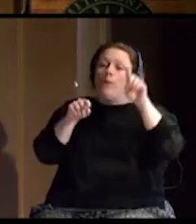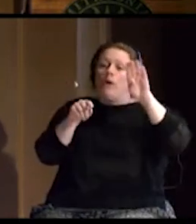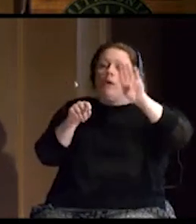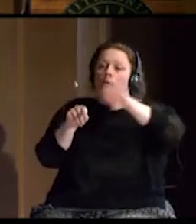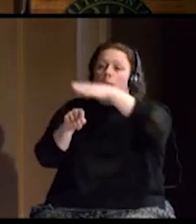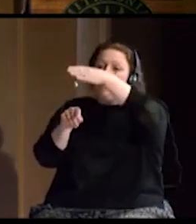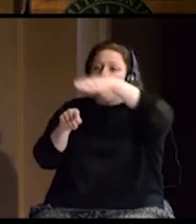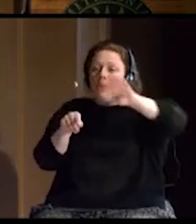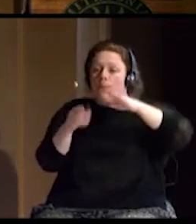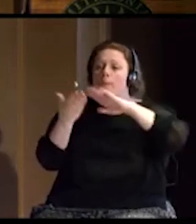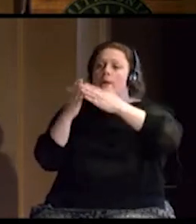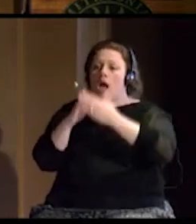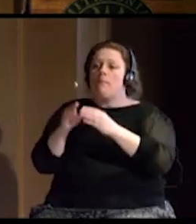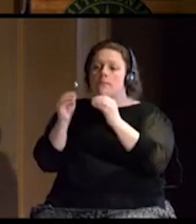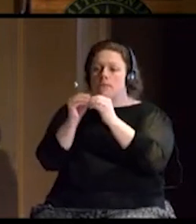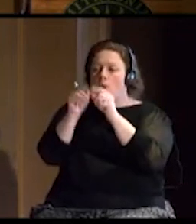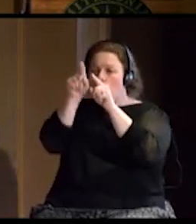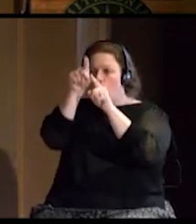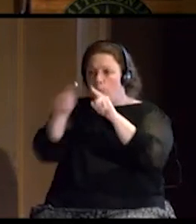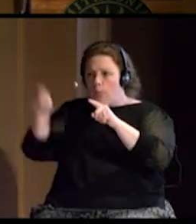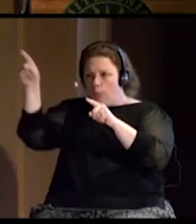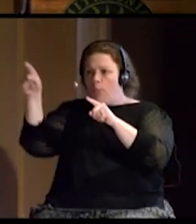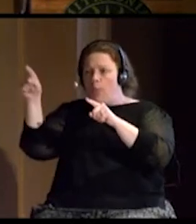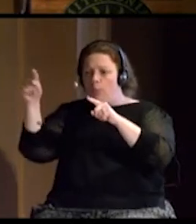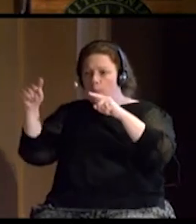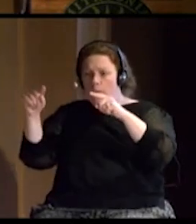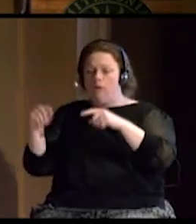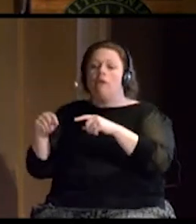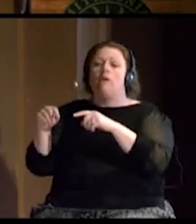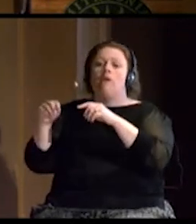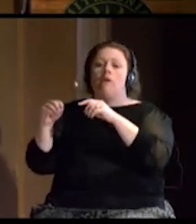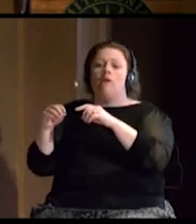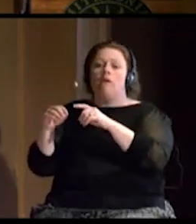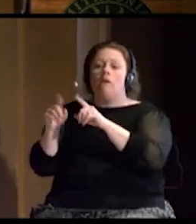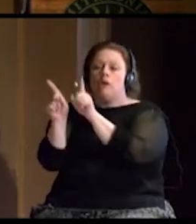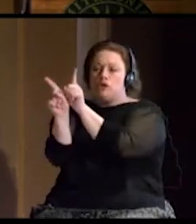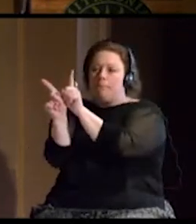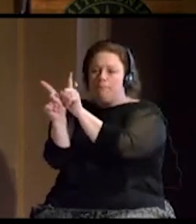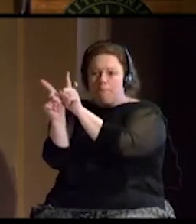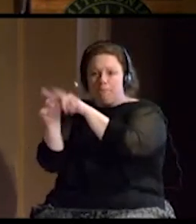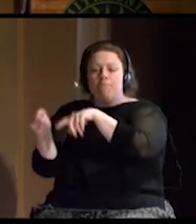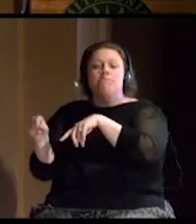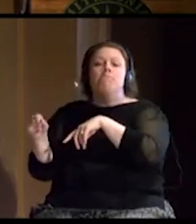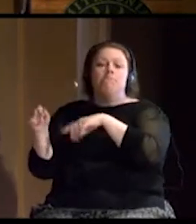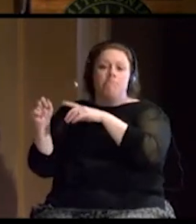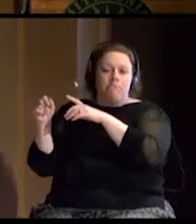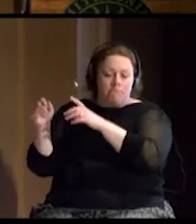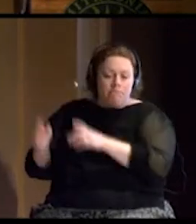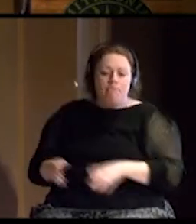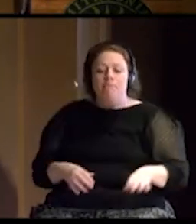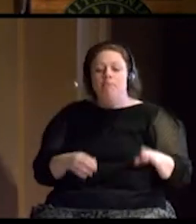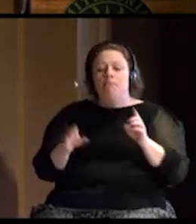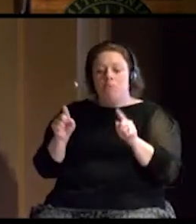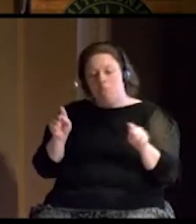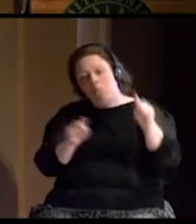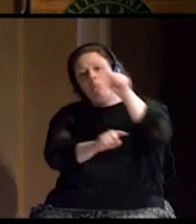the deterministic nature of evolution, as a result of the similar use of niche space along the benthic/pelagic axis.